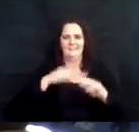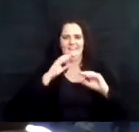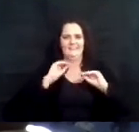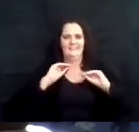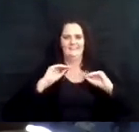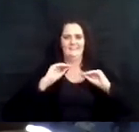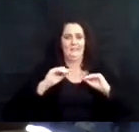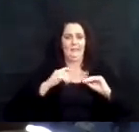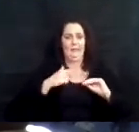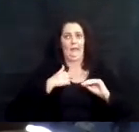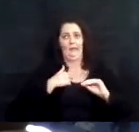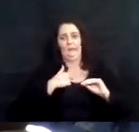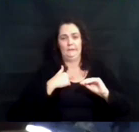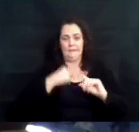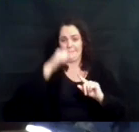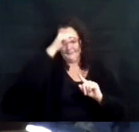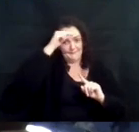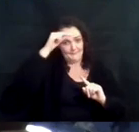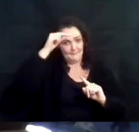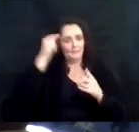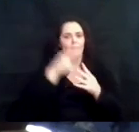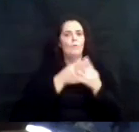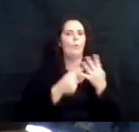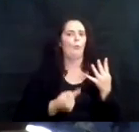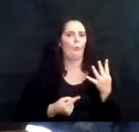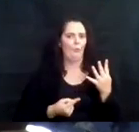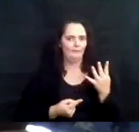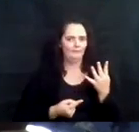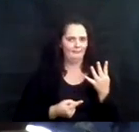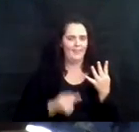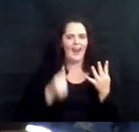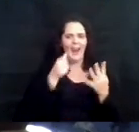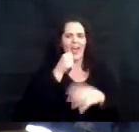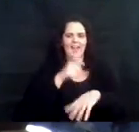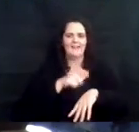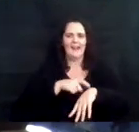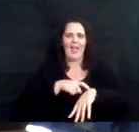I'm hoping that we get through four of them in the next 40 minutes together and I know that time is going to be tight.